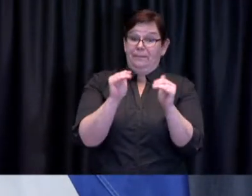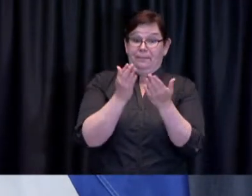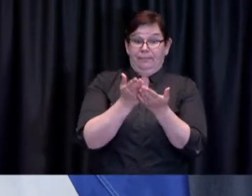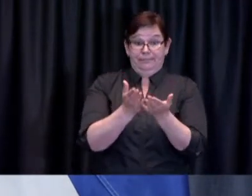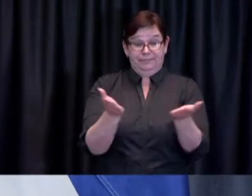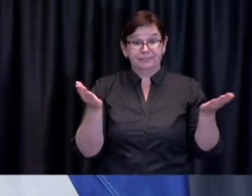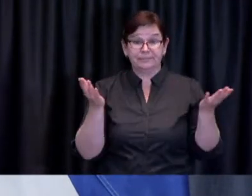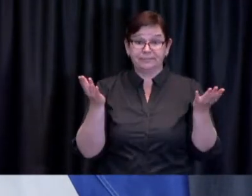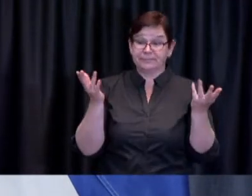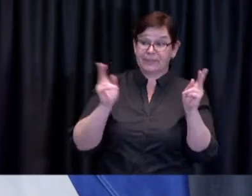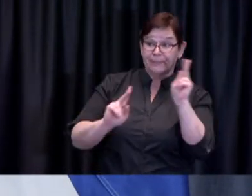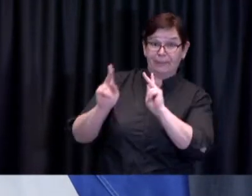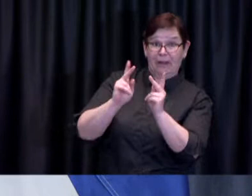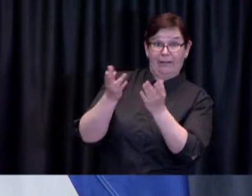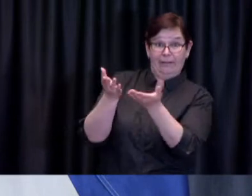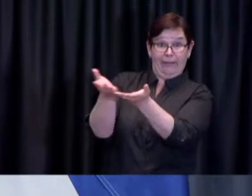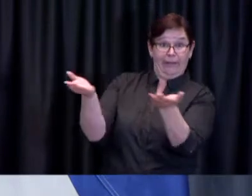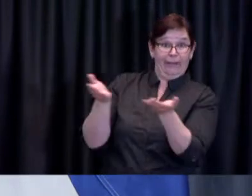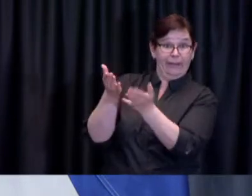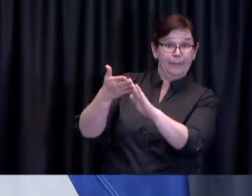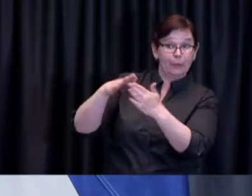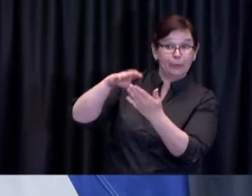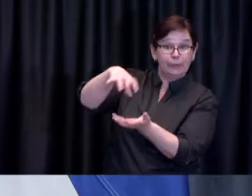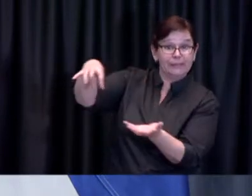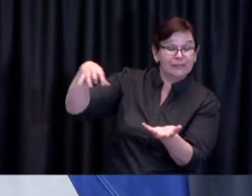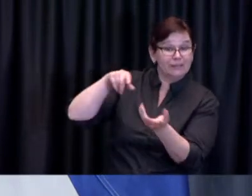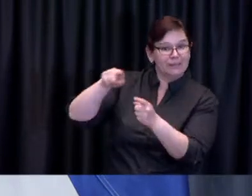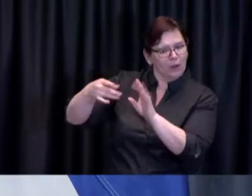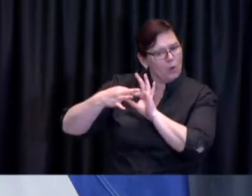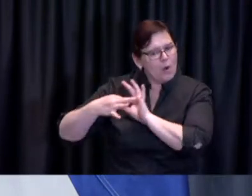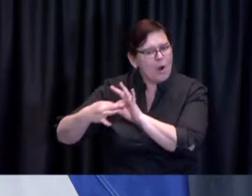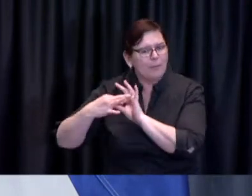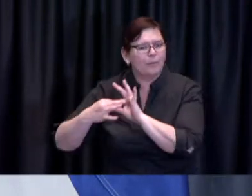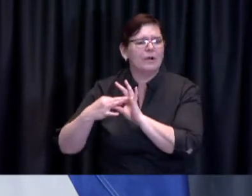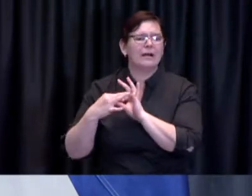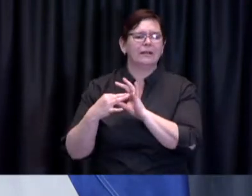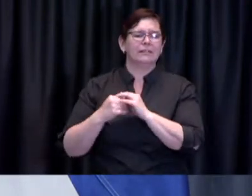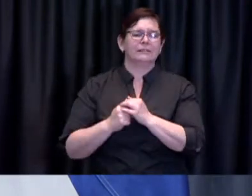a solution for them many thousands and hundreds of people thousands and hundreds have been found